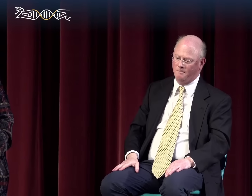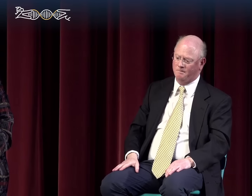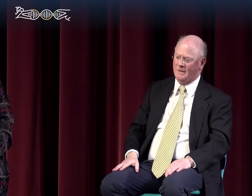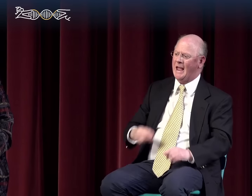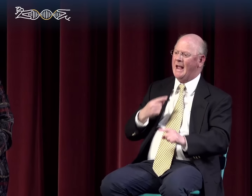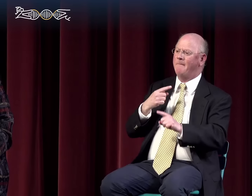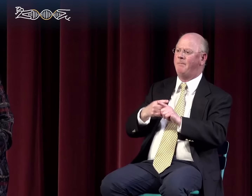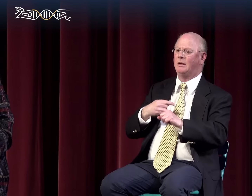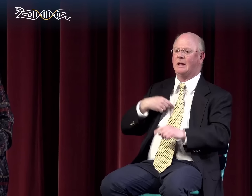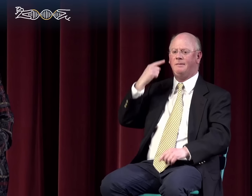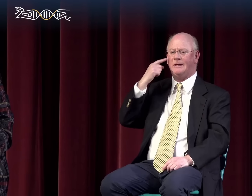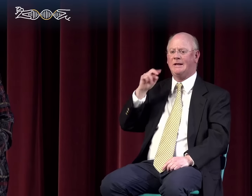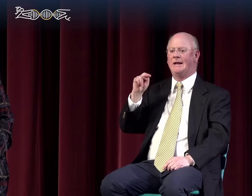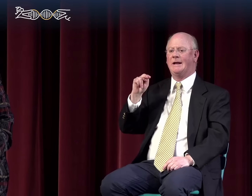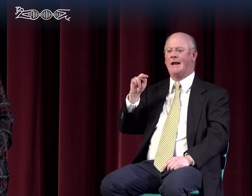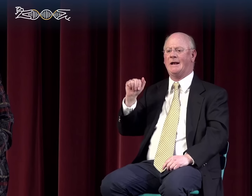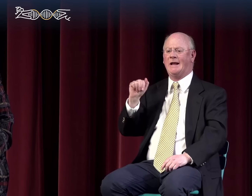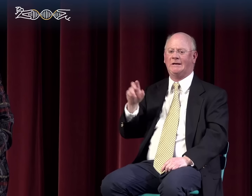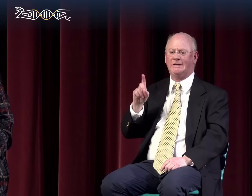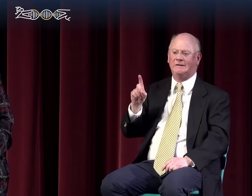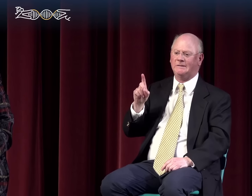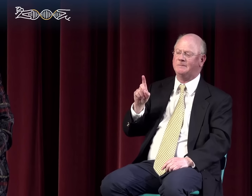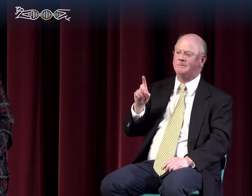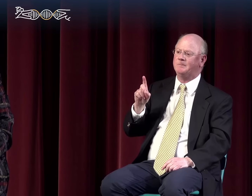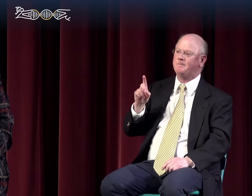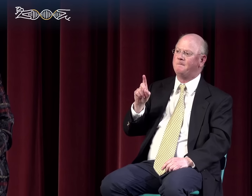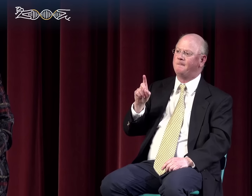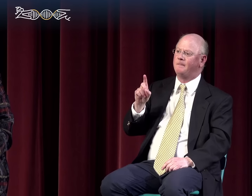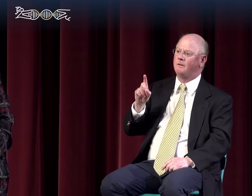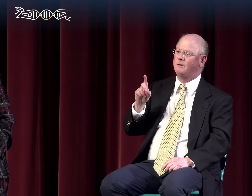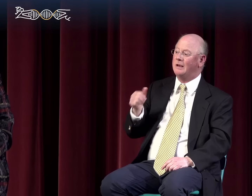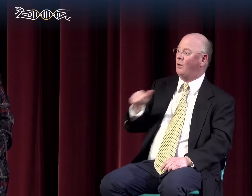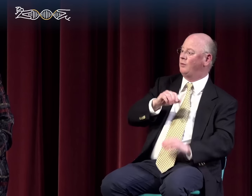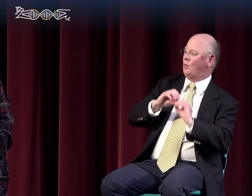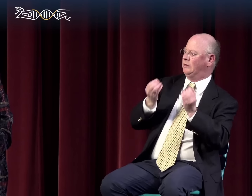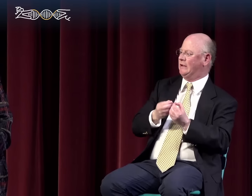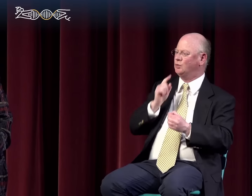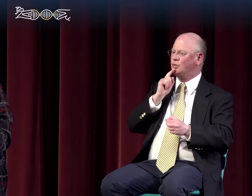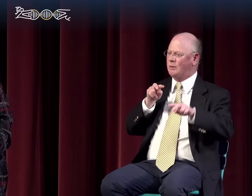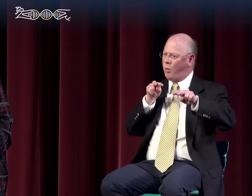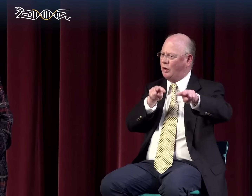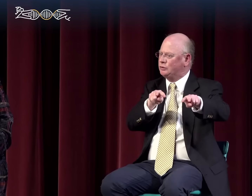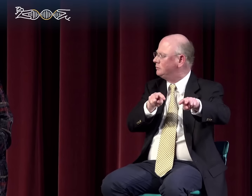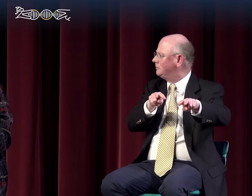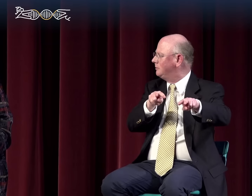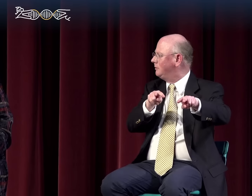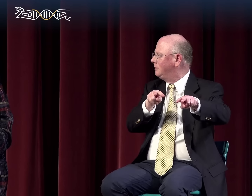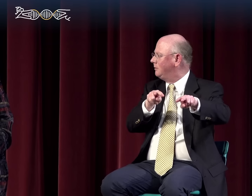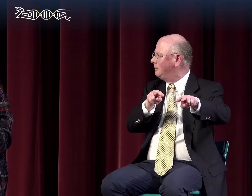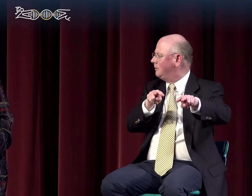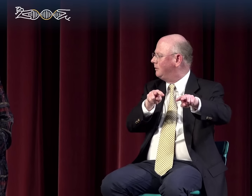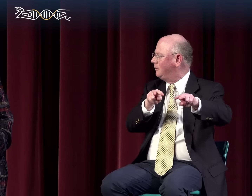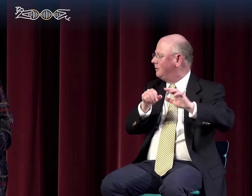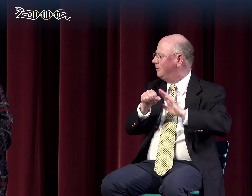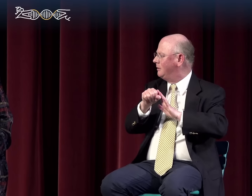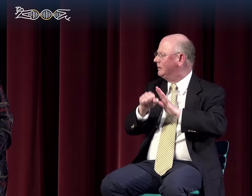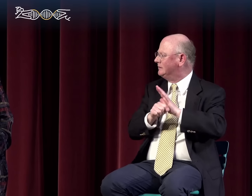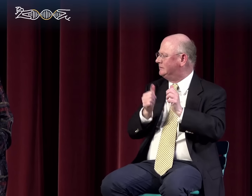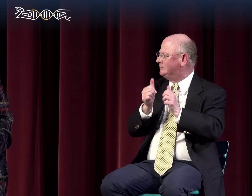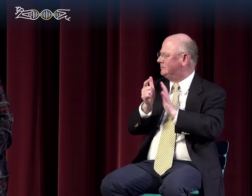I think that NAD and other organizations were watching vigilantly as these